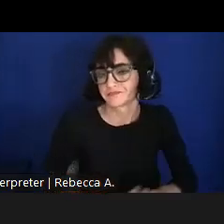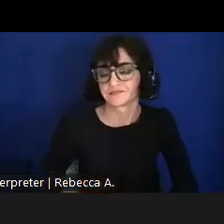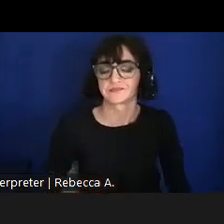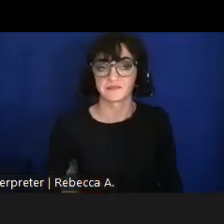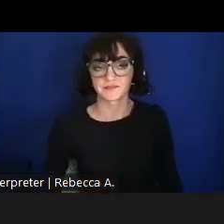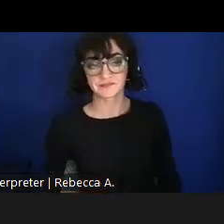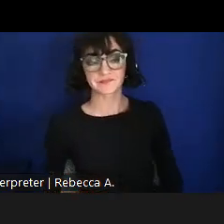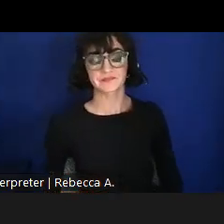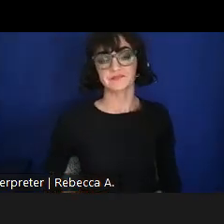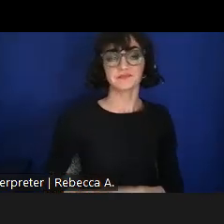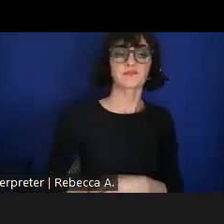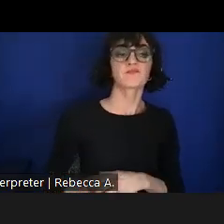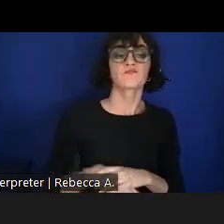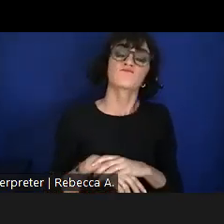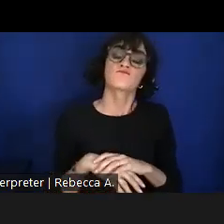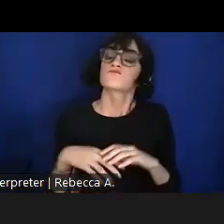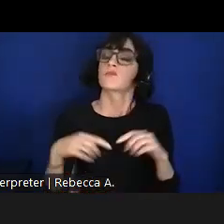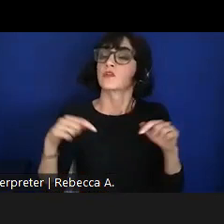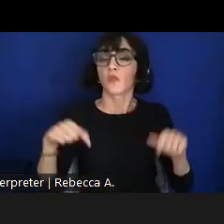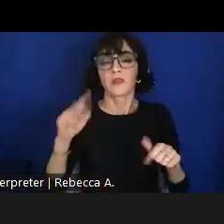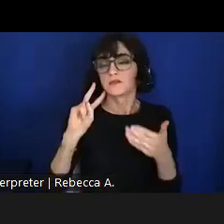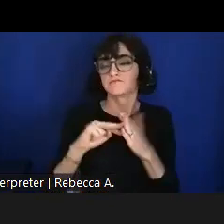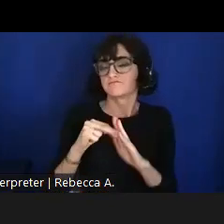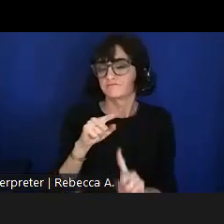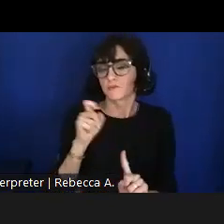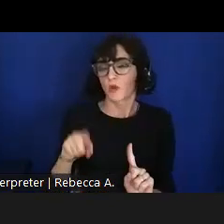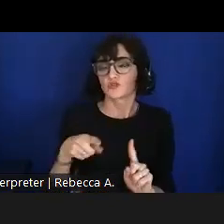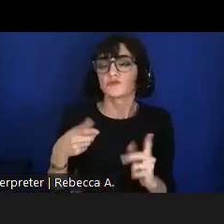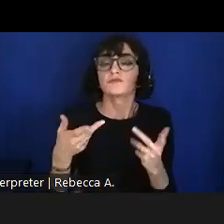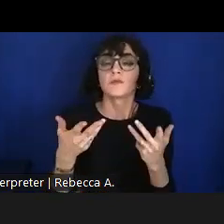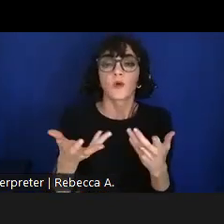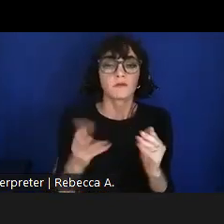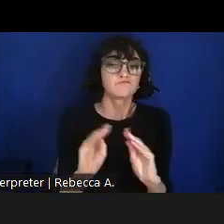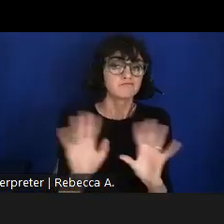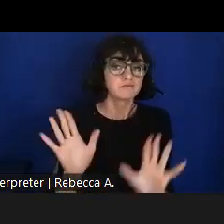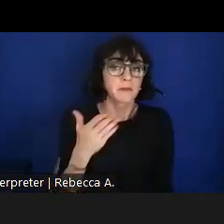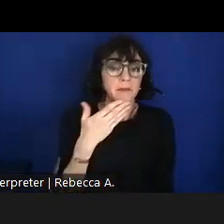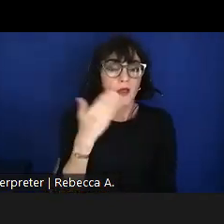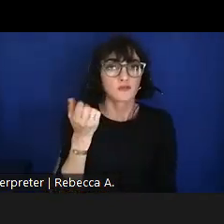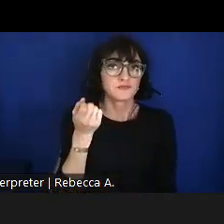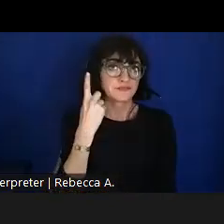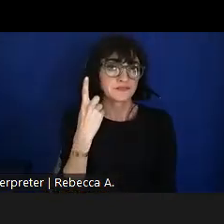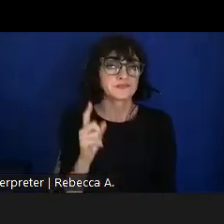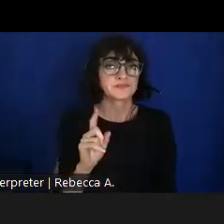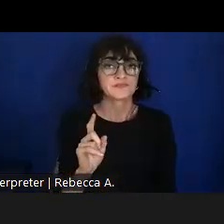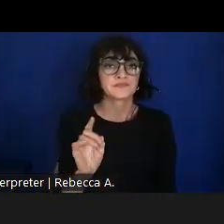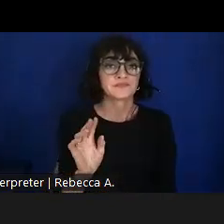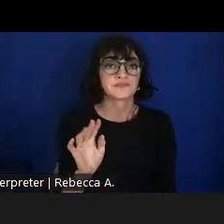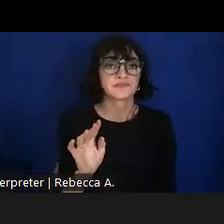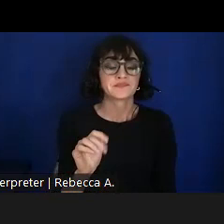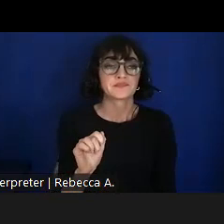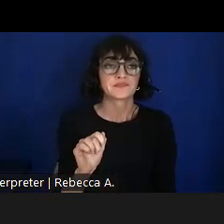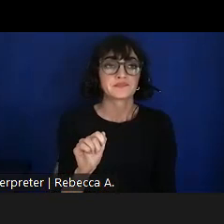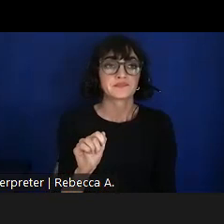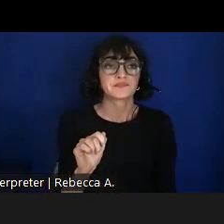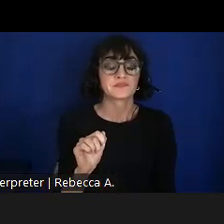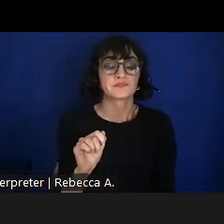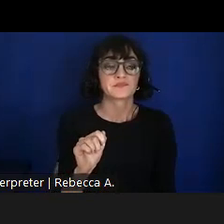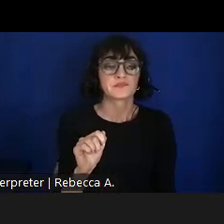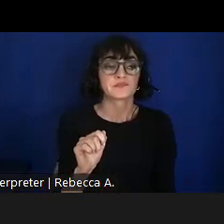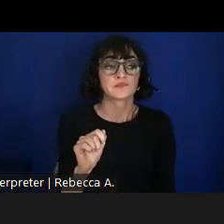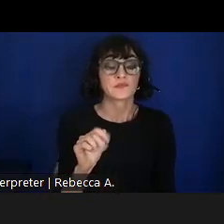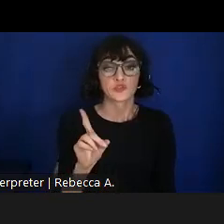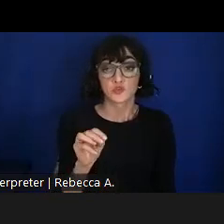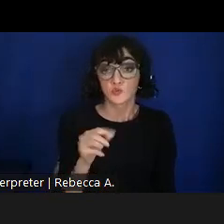to get a a better idea um do you work for an agency that favors a harm reduction approach